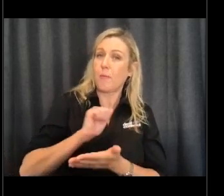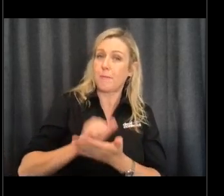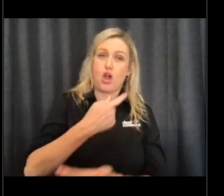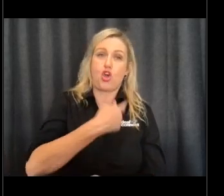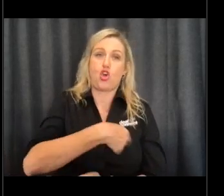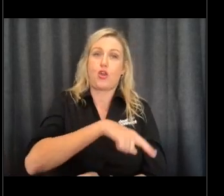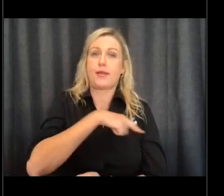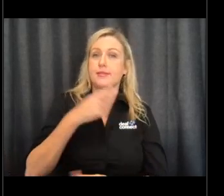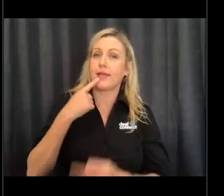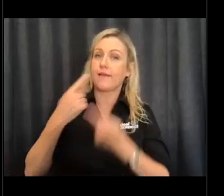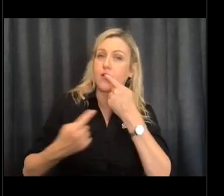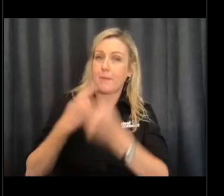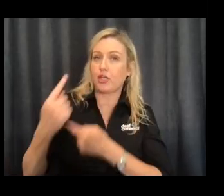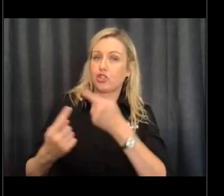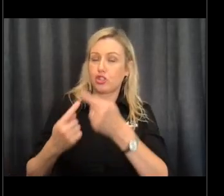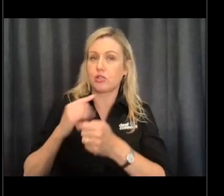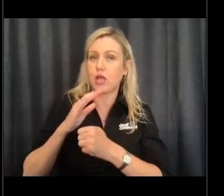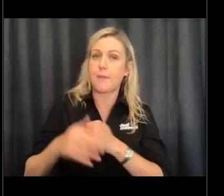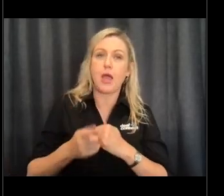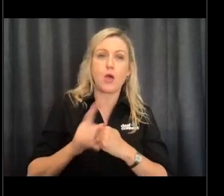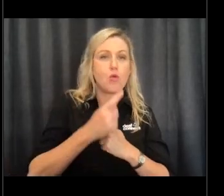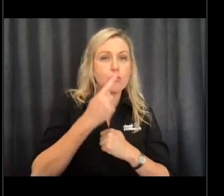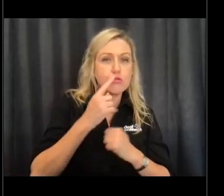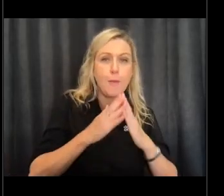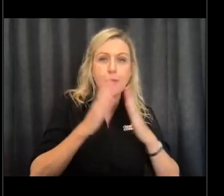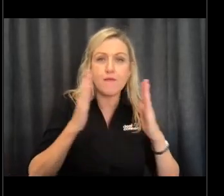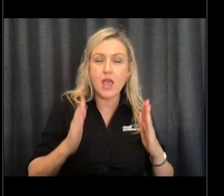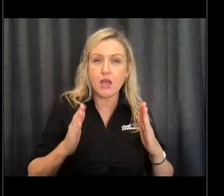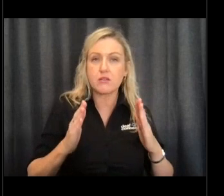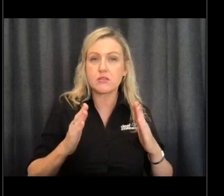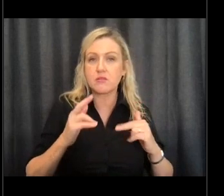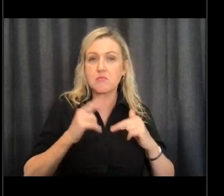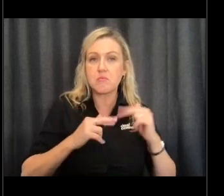about the type of property you've got and things like that. Yep.